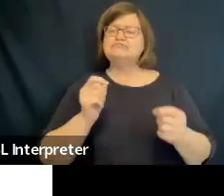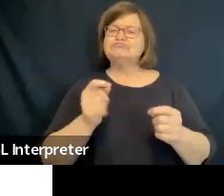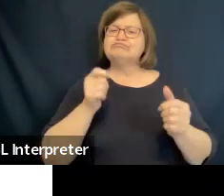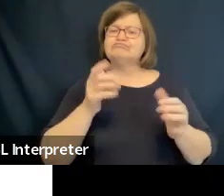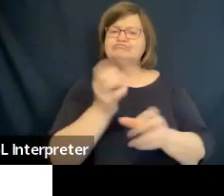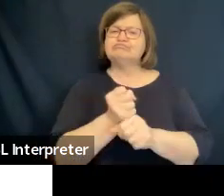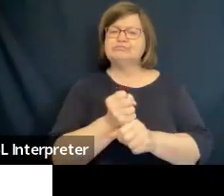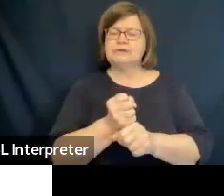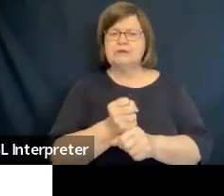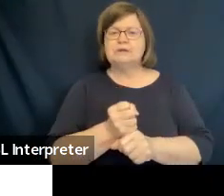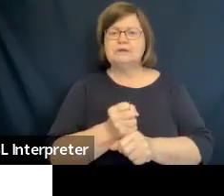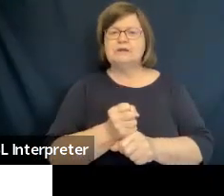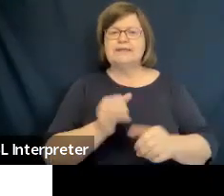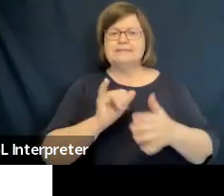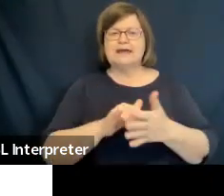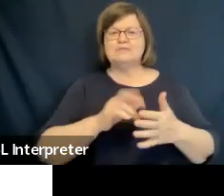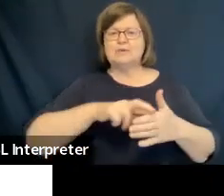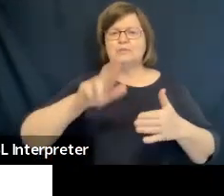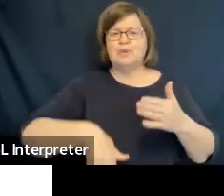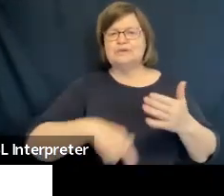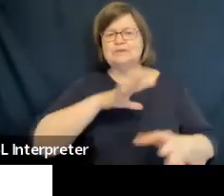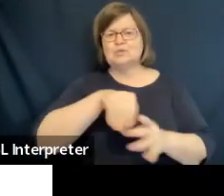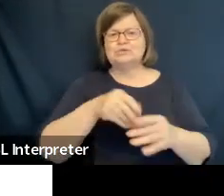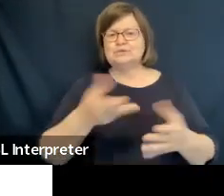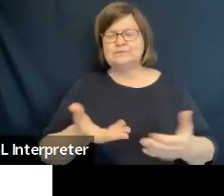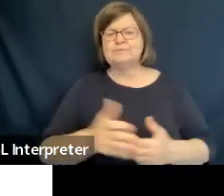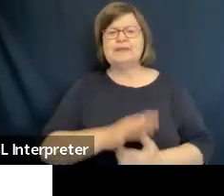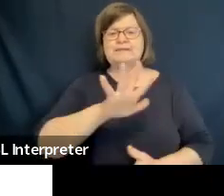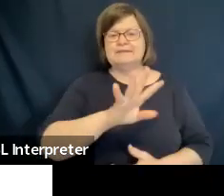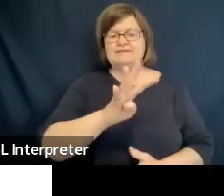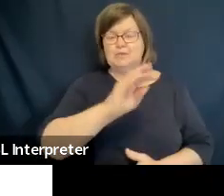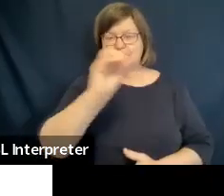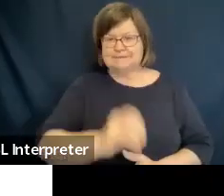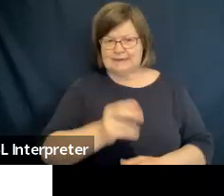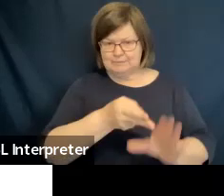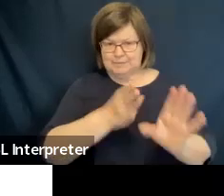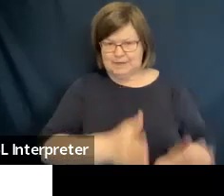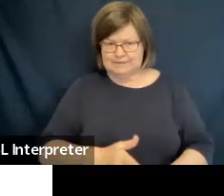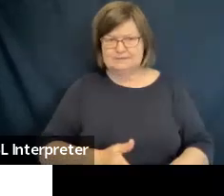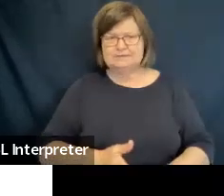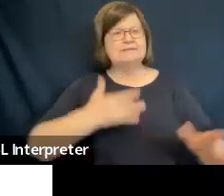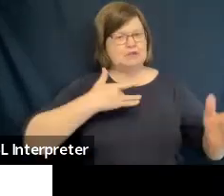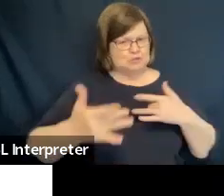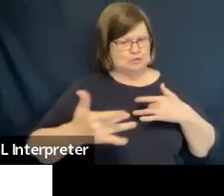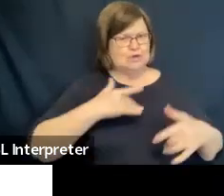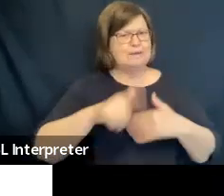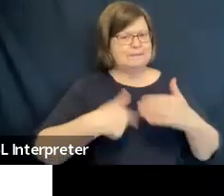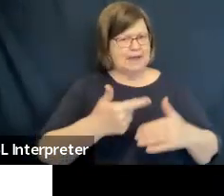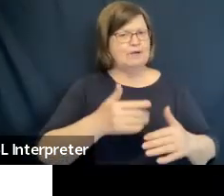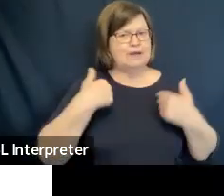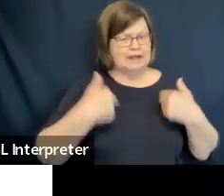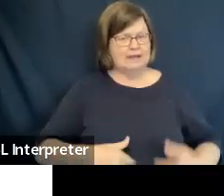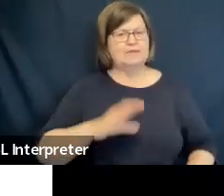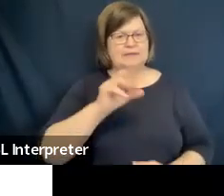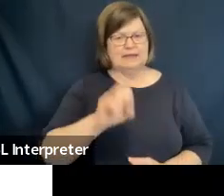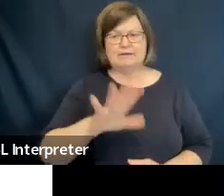accessibility report include the following. 54% of participants have concerns about healthcare. 59%